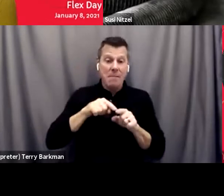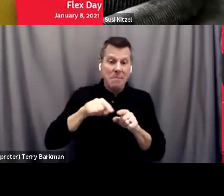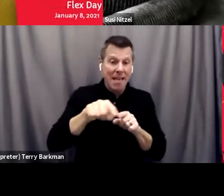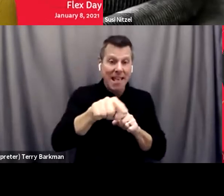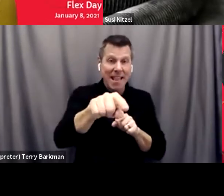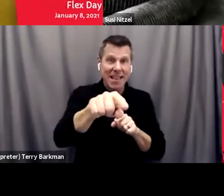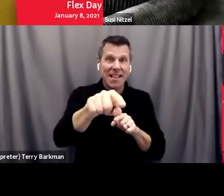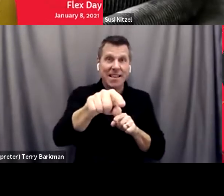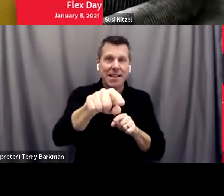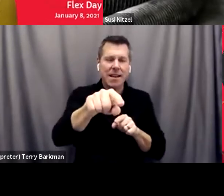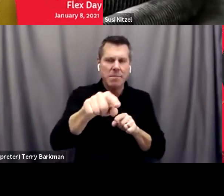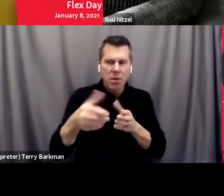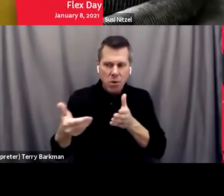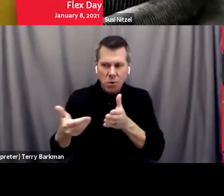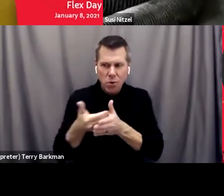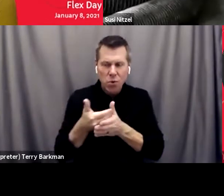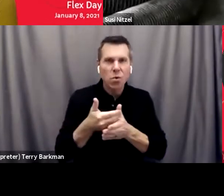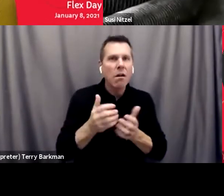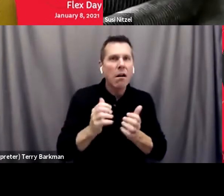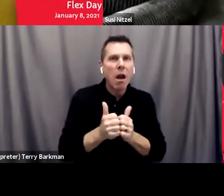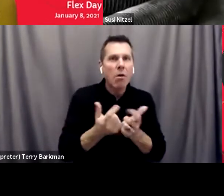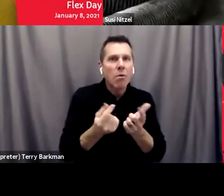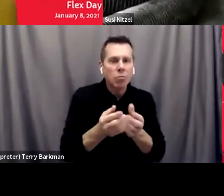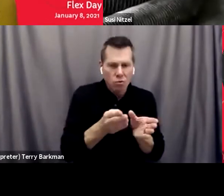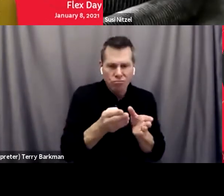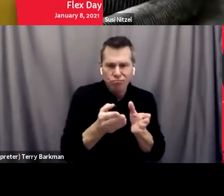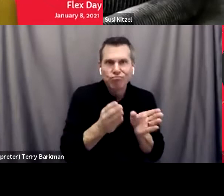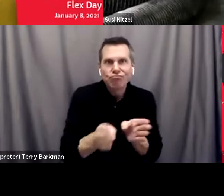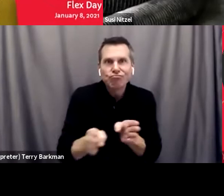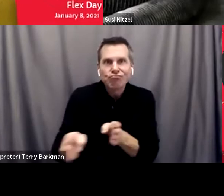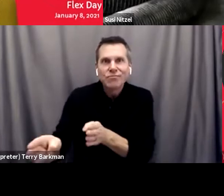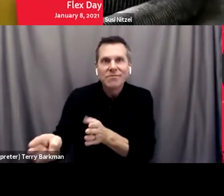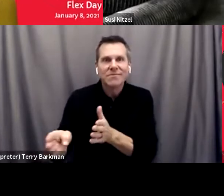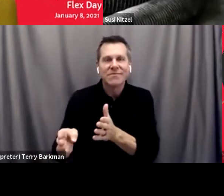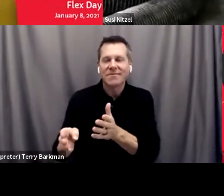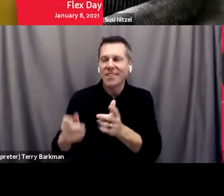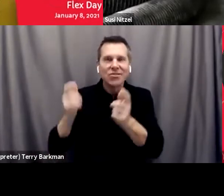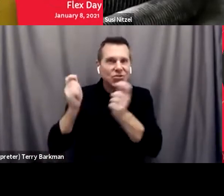new procedures, policies that are changing the things that are happening within counseling, what's going on and other